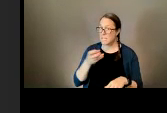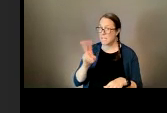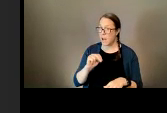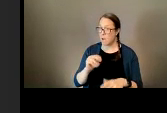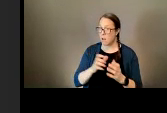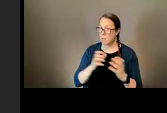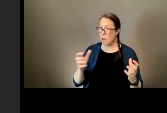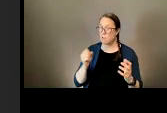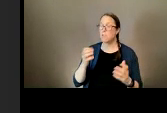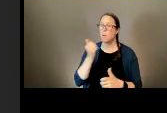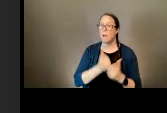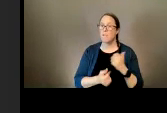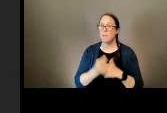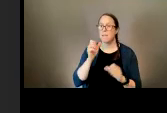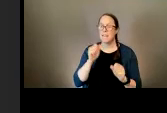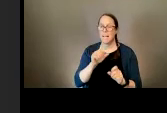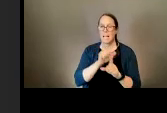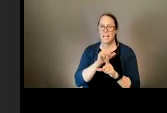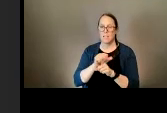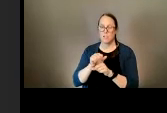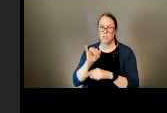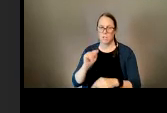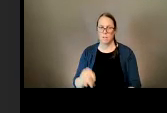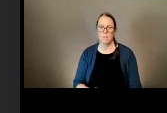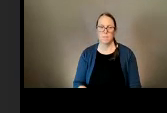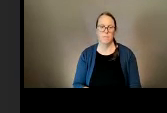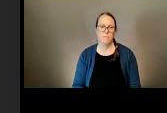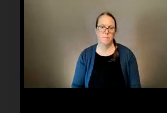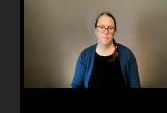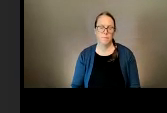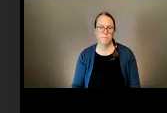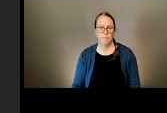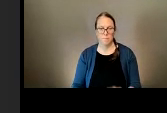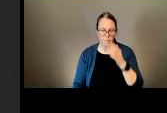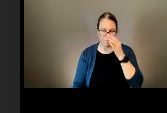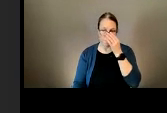so that everyone will be a able to understand it. So here we go.